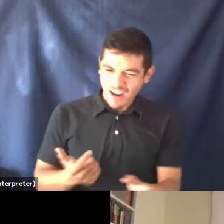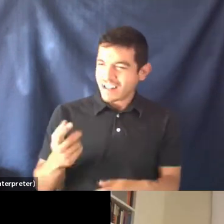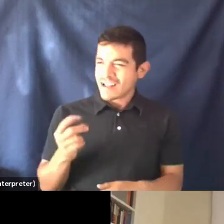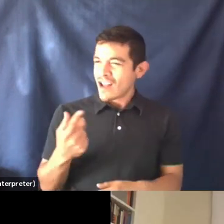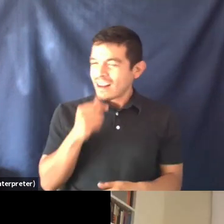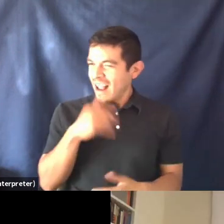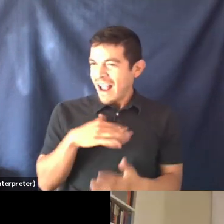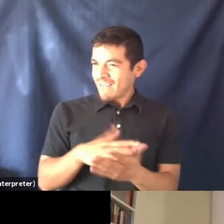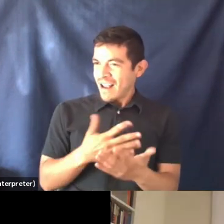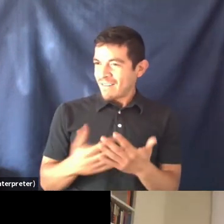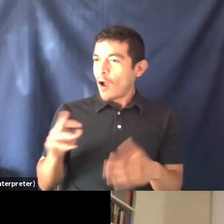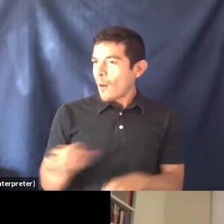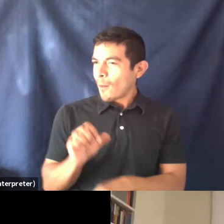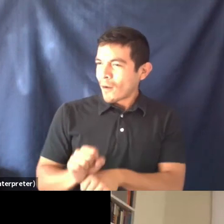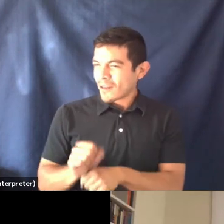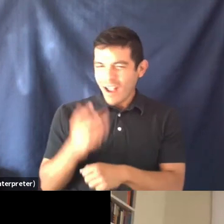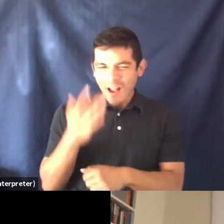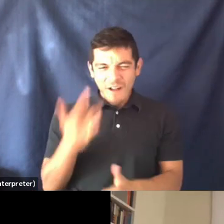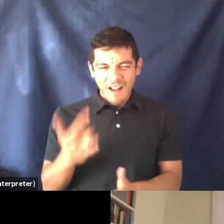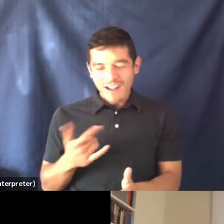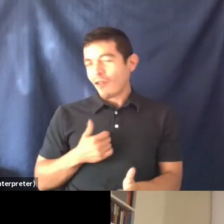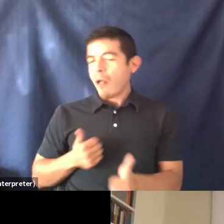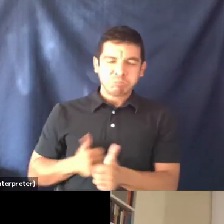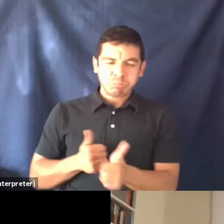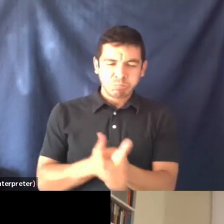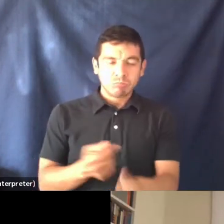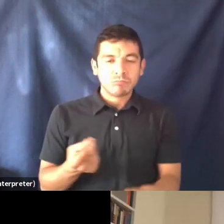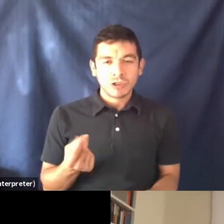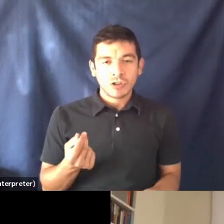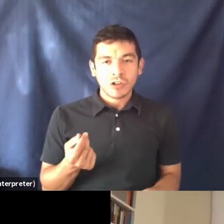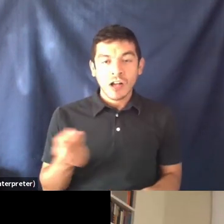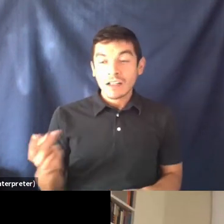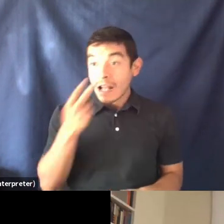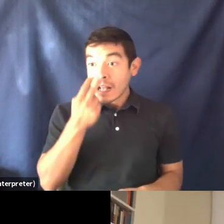All of her appointments coming. And so with all of them and it turned out they were on the heels of the young Syrian men